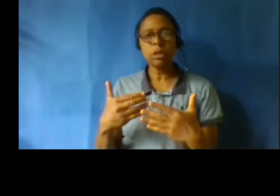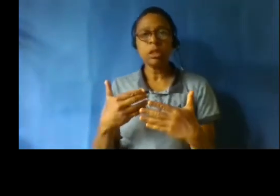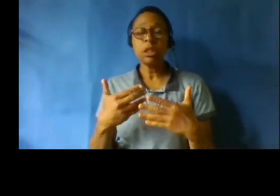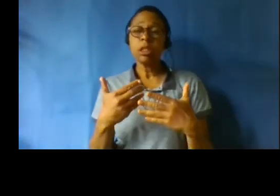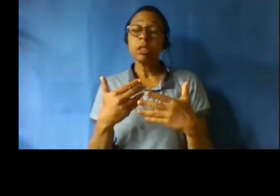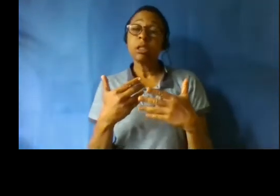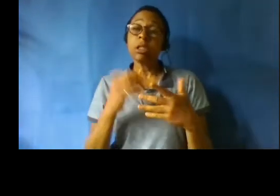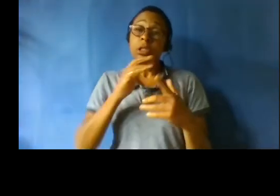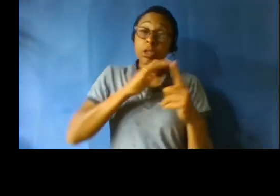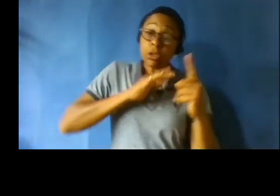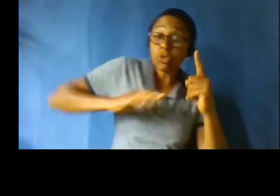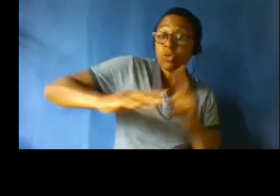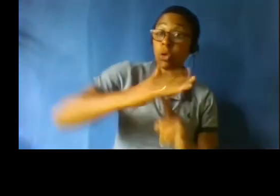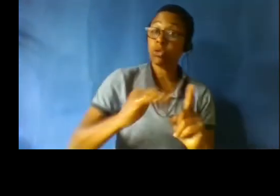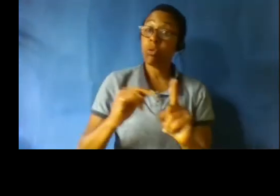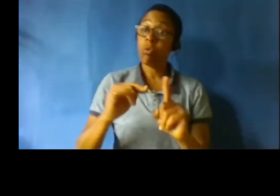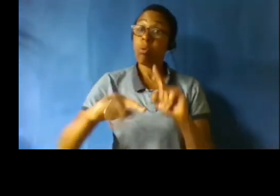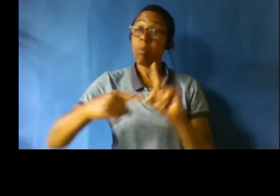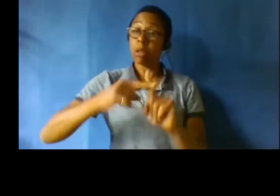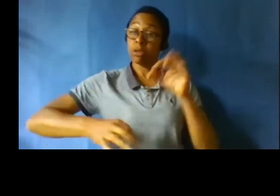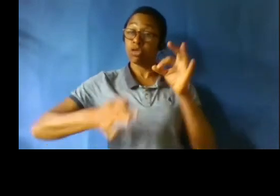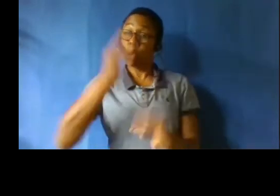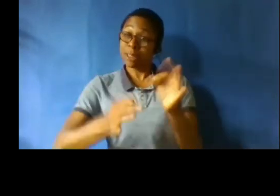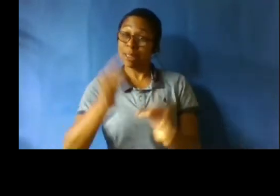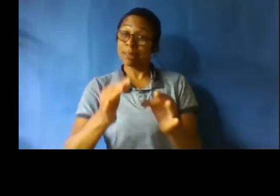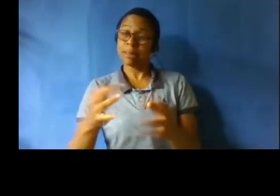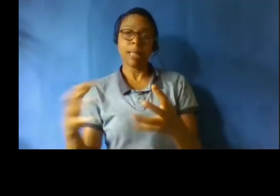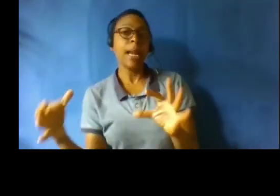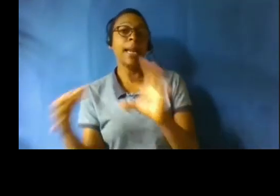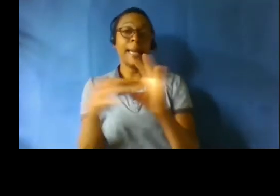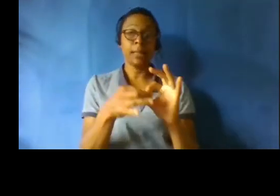the included at the expense of the excluded native languages active